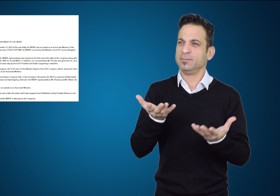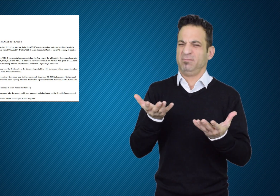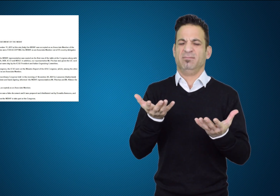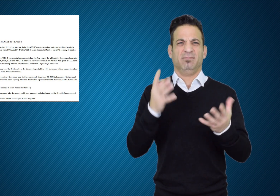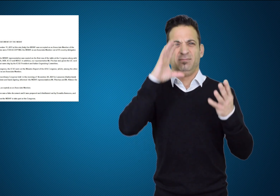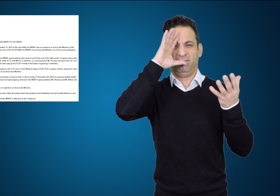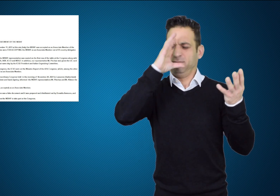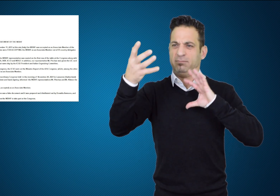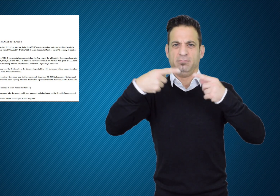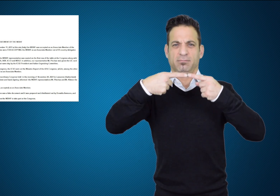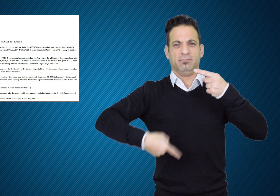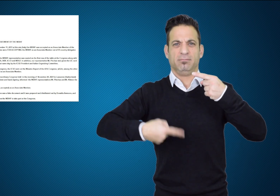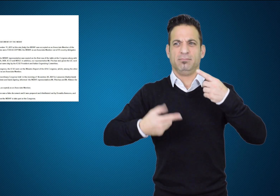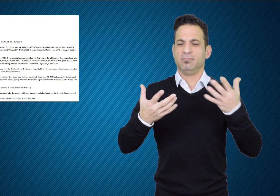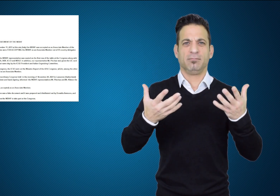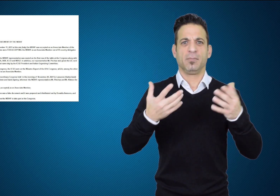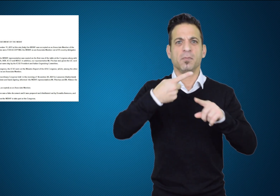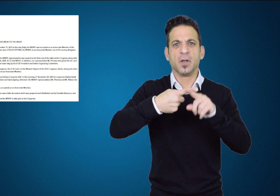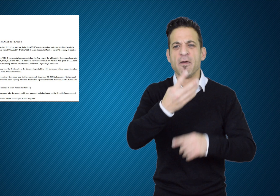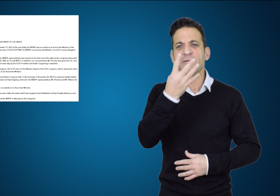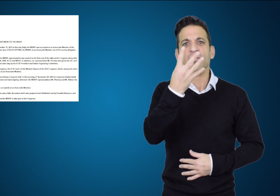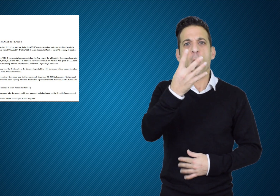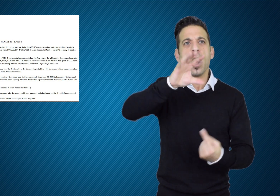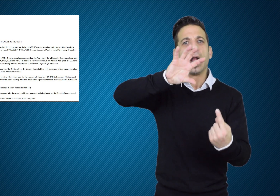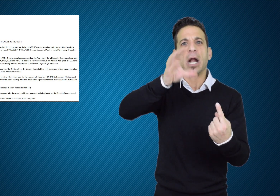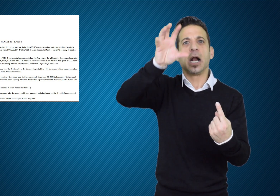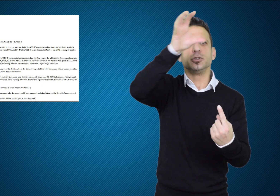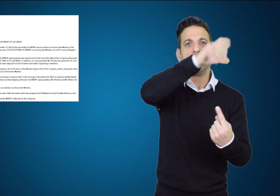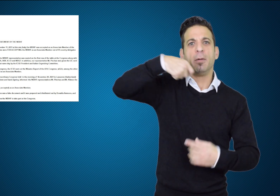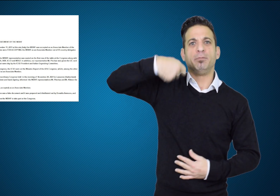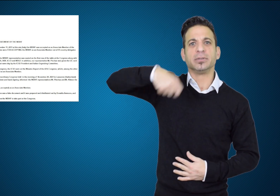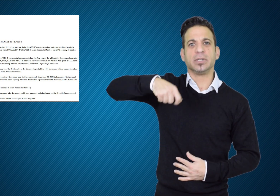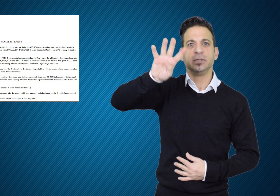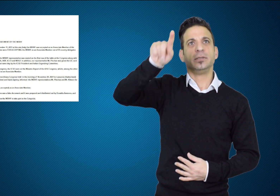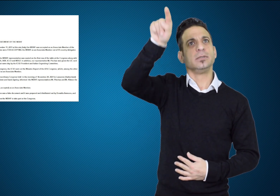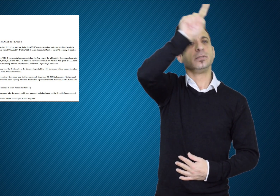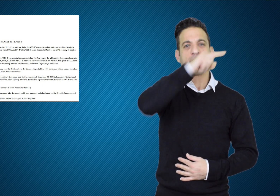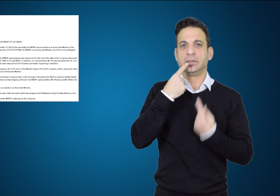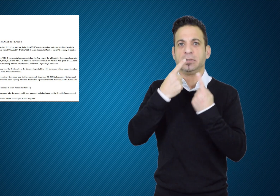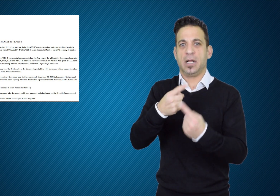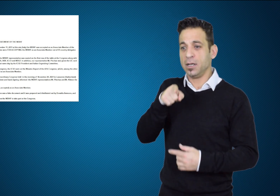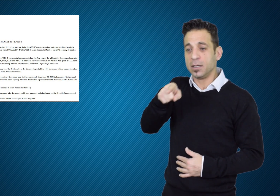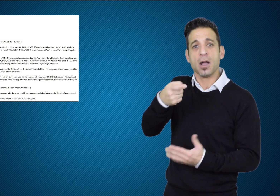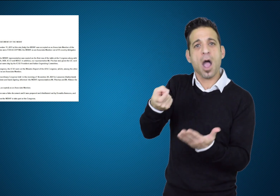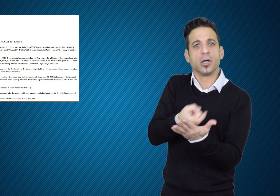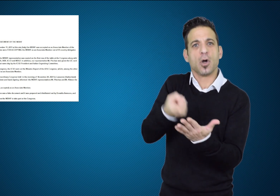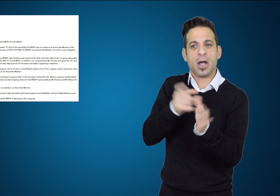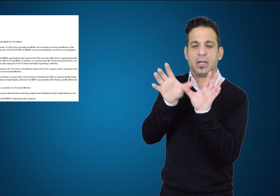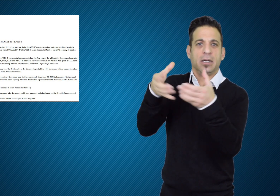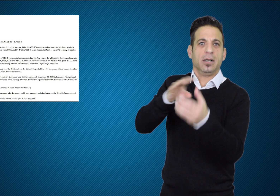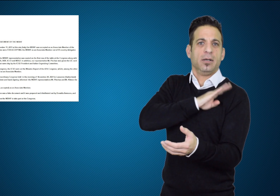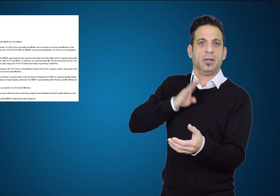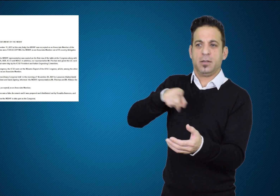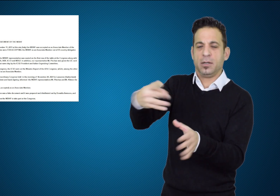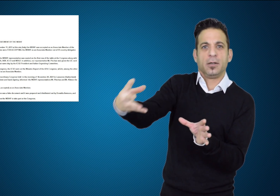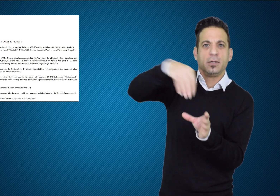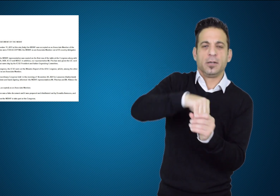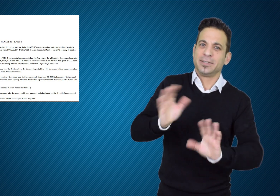that the four Regional Presidents decided not to allow WDIHF